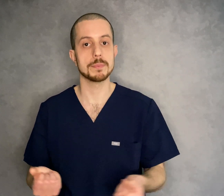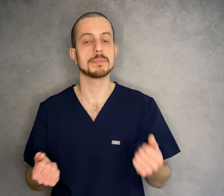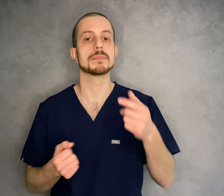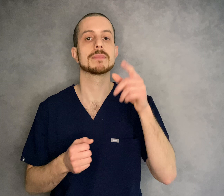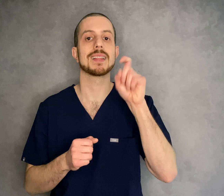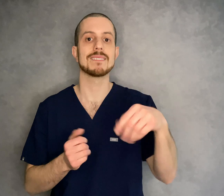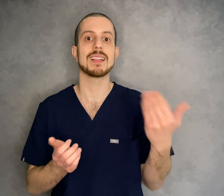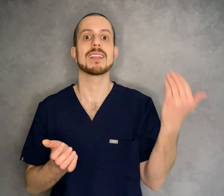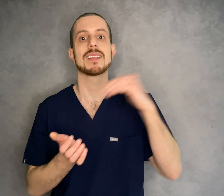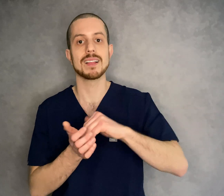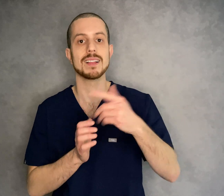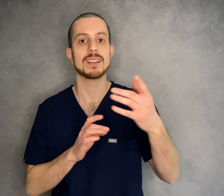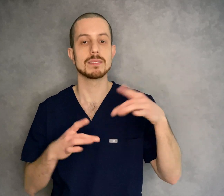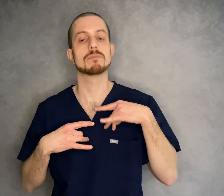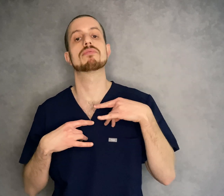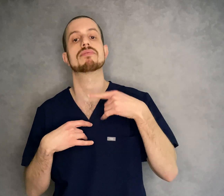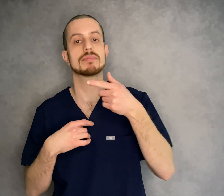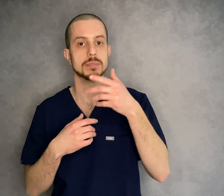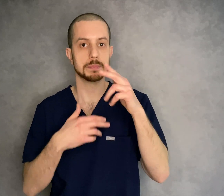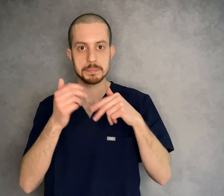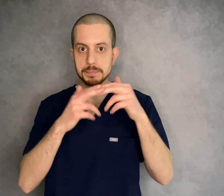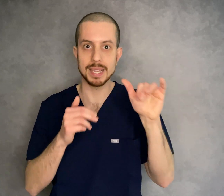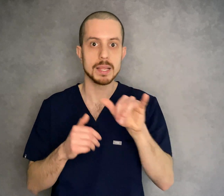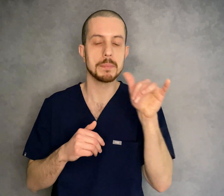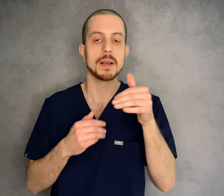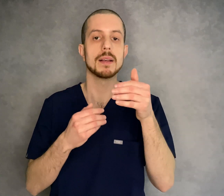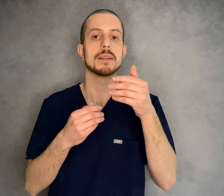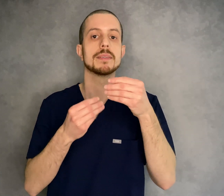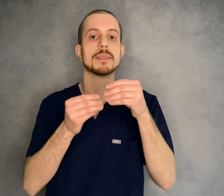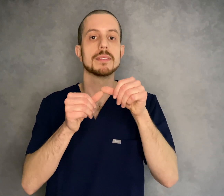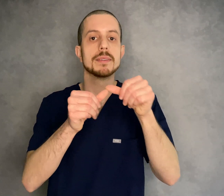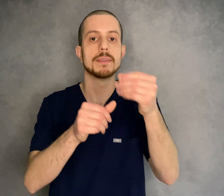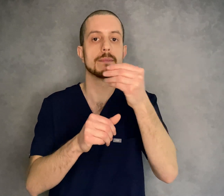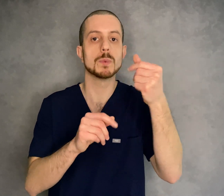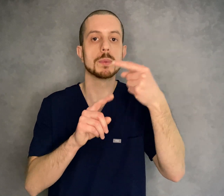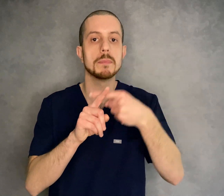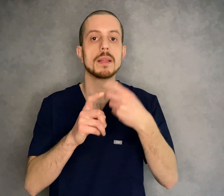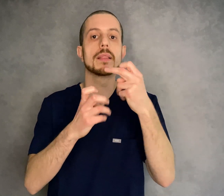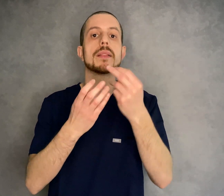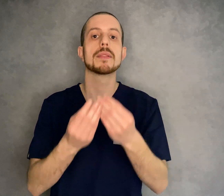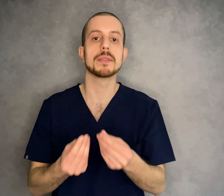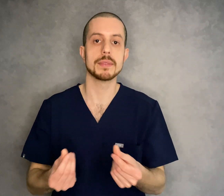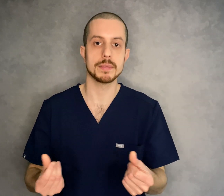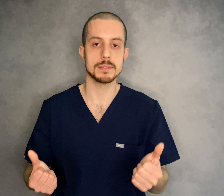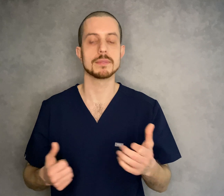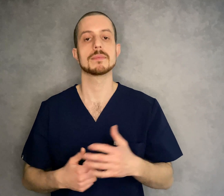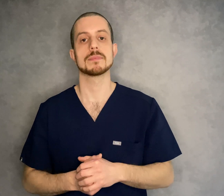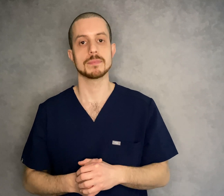Your body would need to generate more antibodies after getting re-infected that would last at least a few months before degrading.